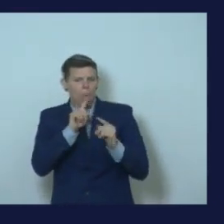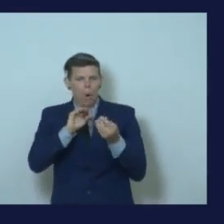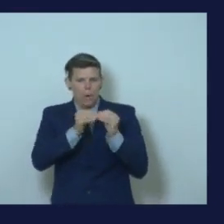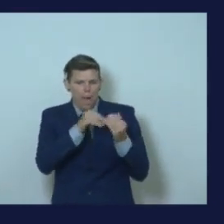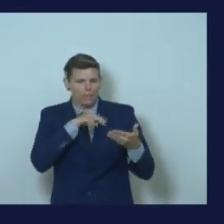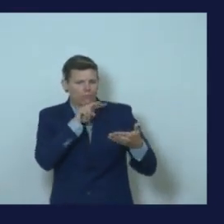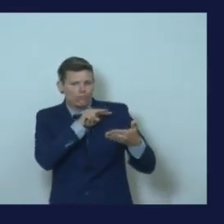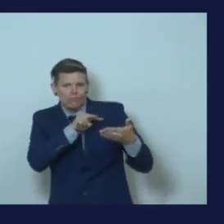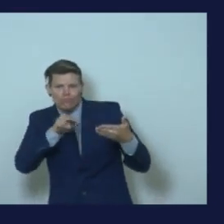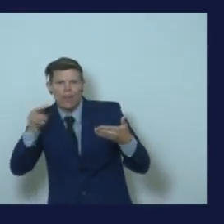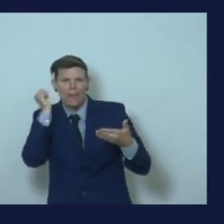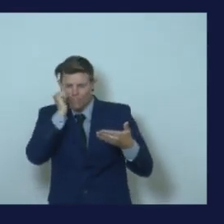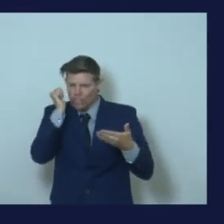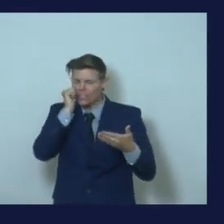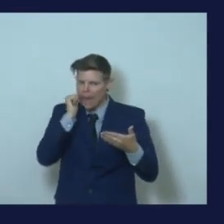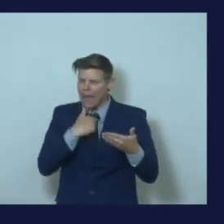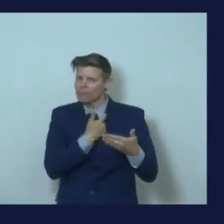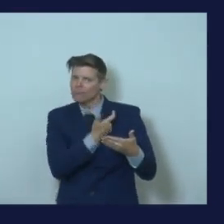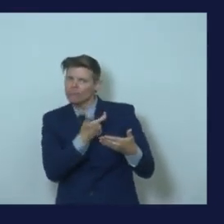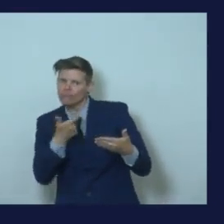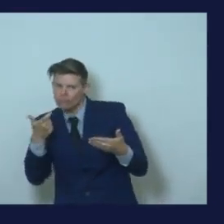A I REVIEWED THE THE DAILY CASE RATES.